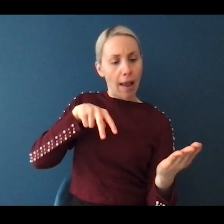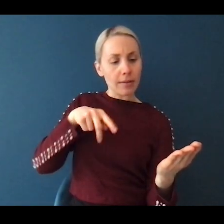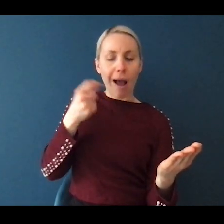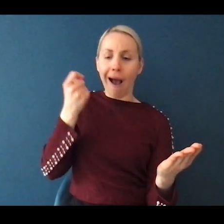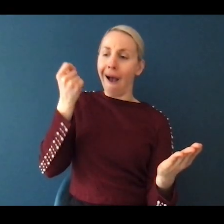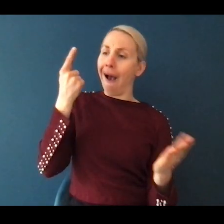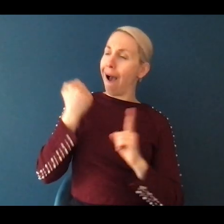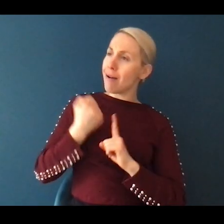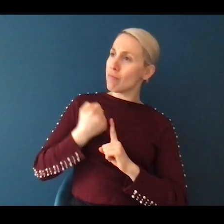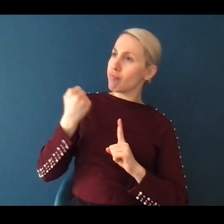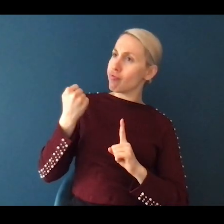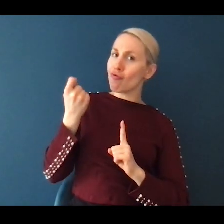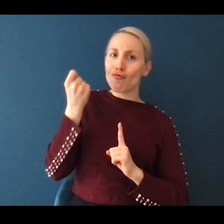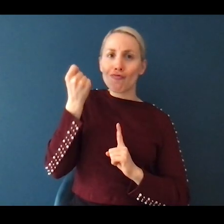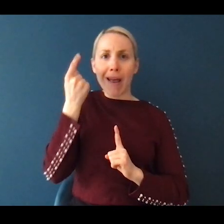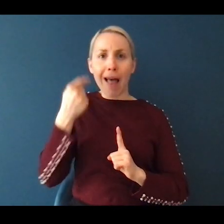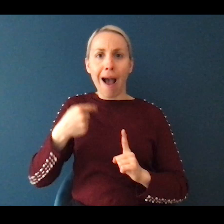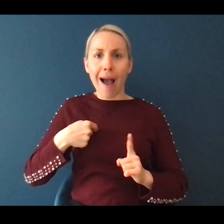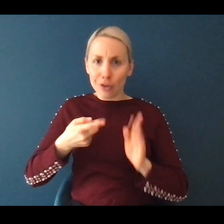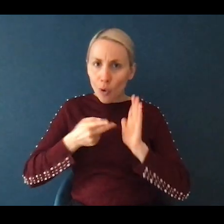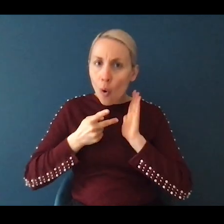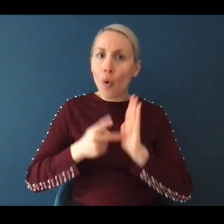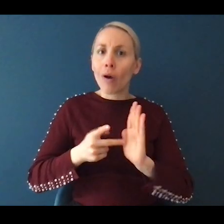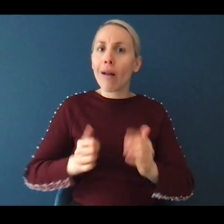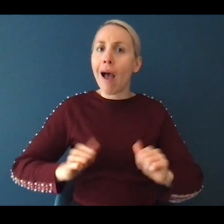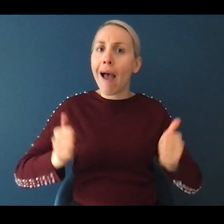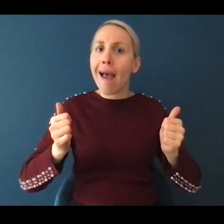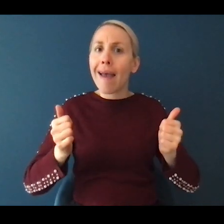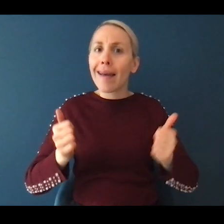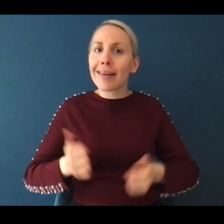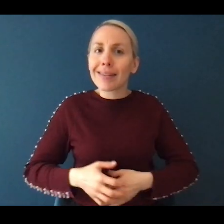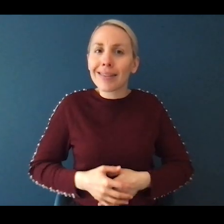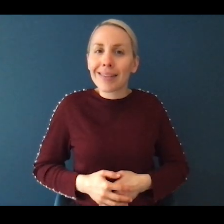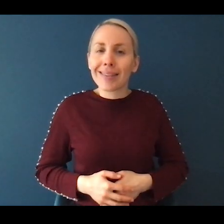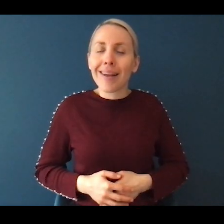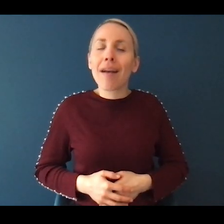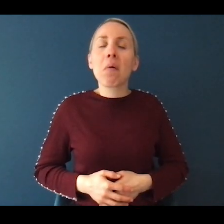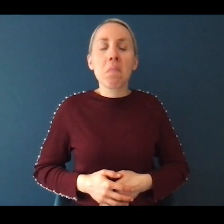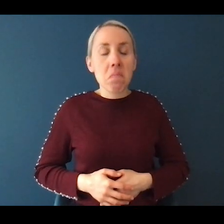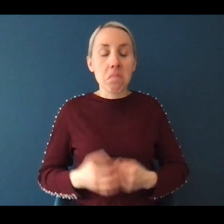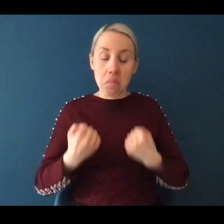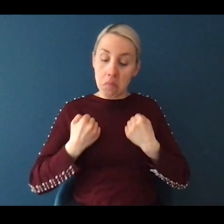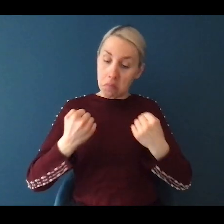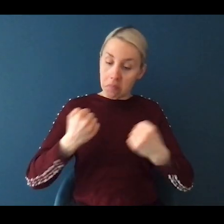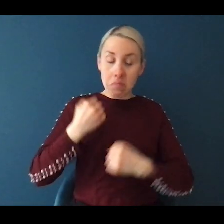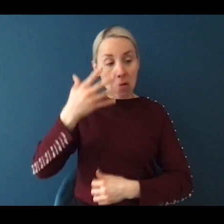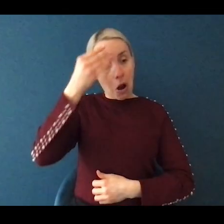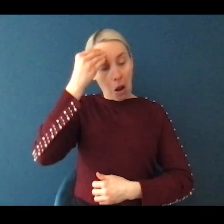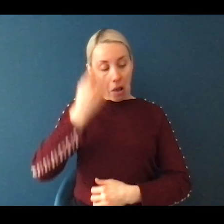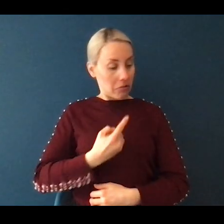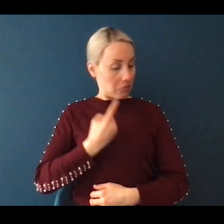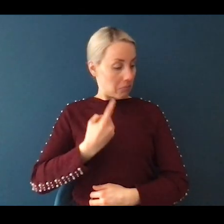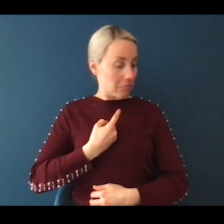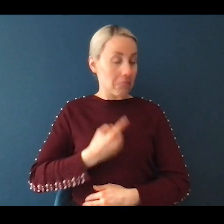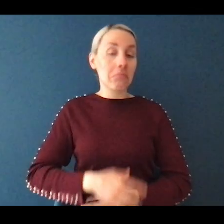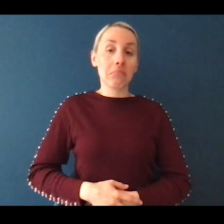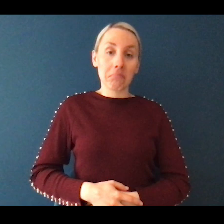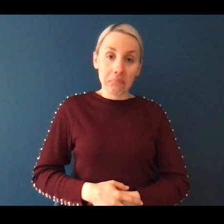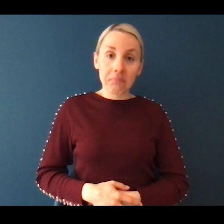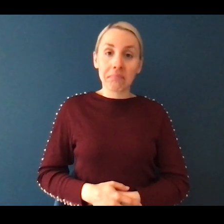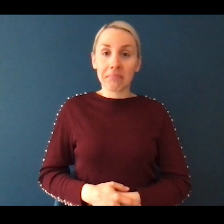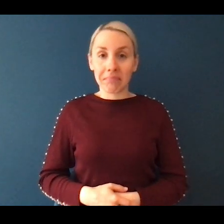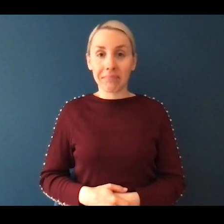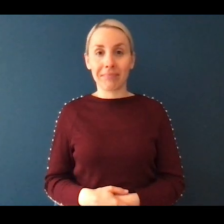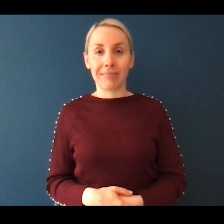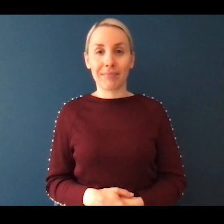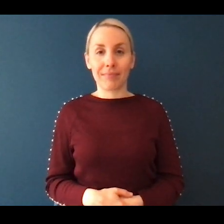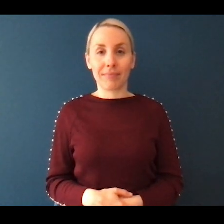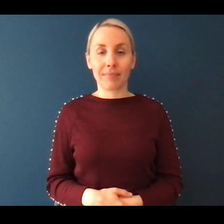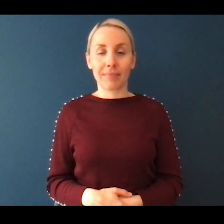how I think and I guess that's something I learned about myself so having the courage